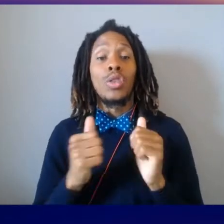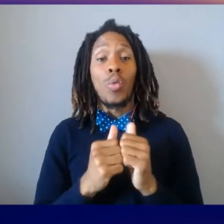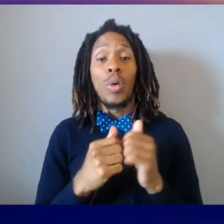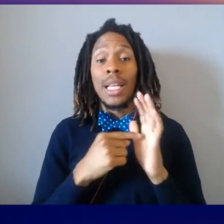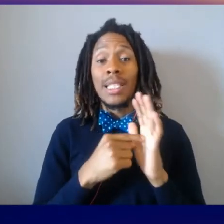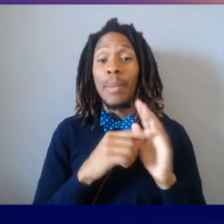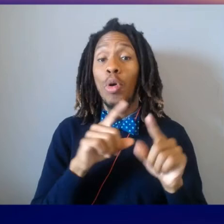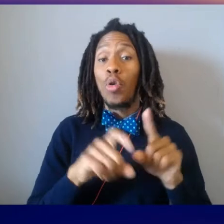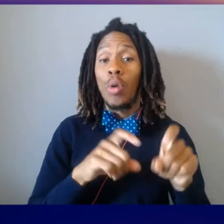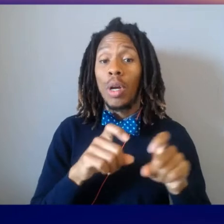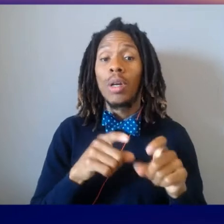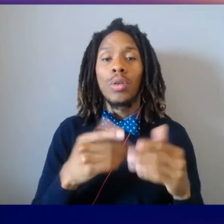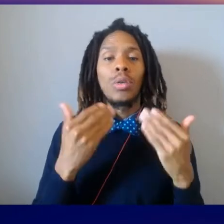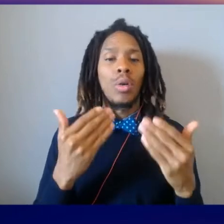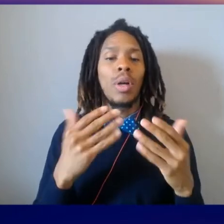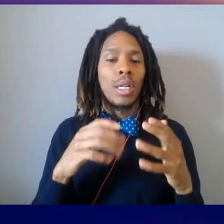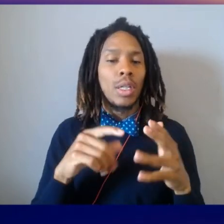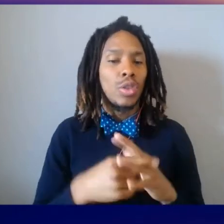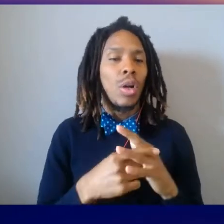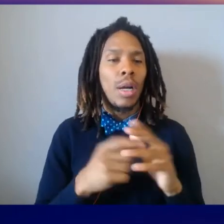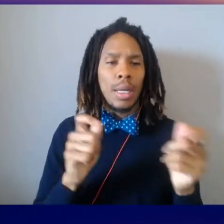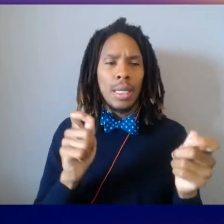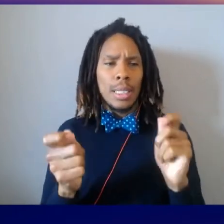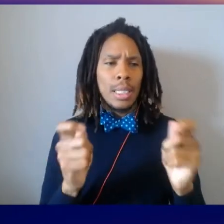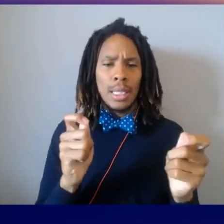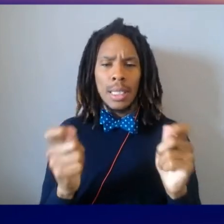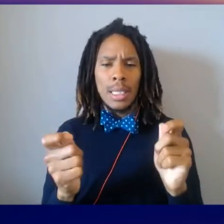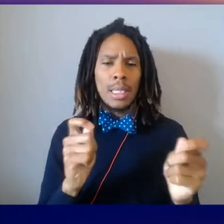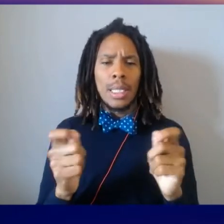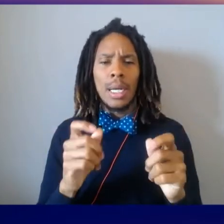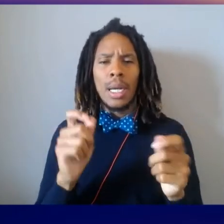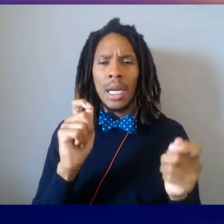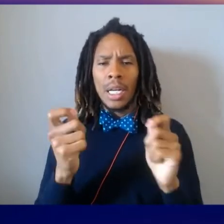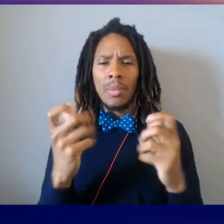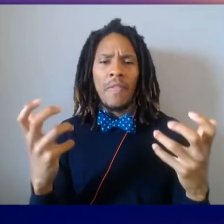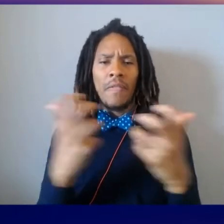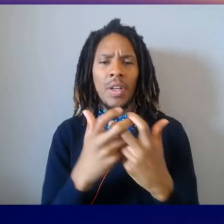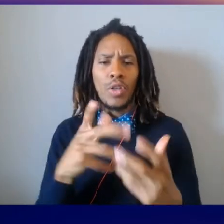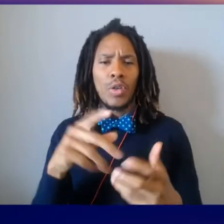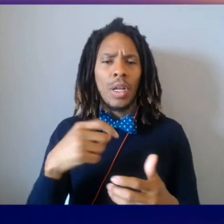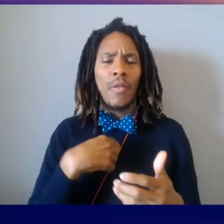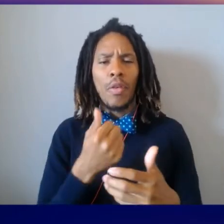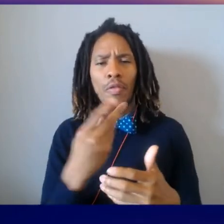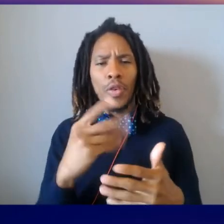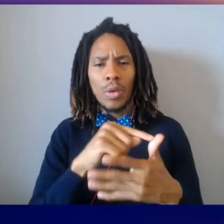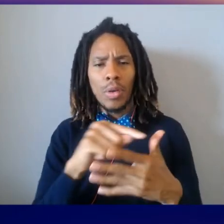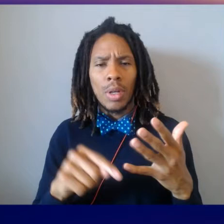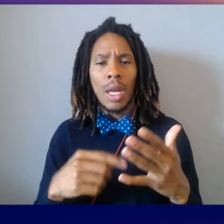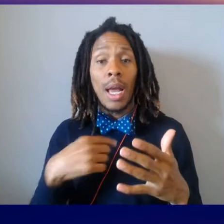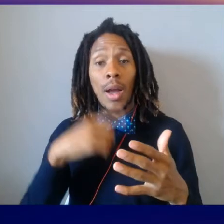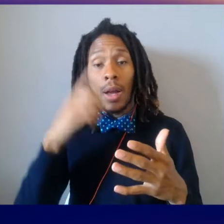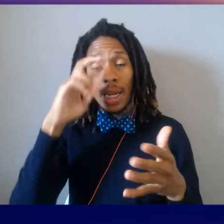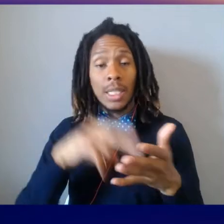you can get started, manipulate them a little bit, customize it to your own needs. We have a few there. Our intention is to add a bunch more.